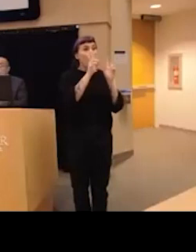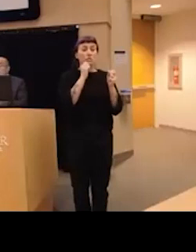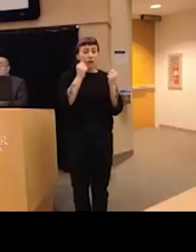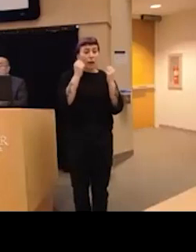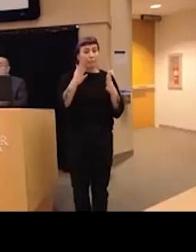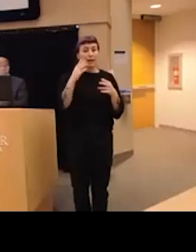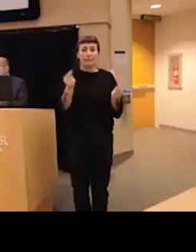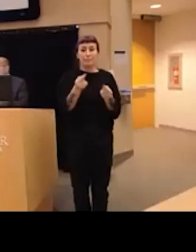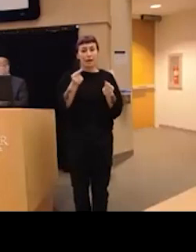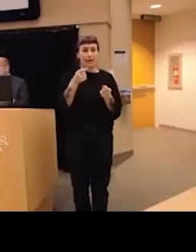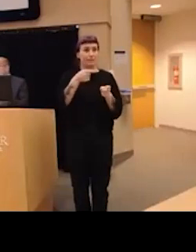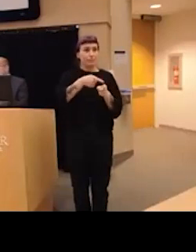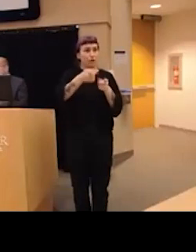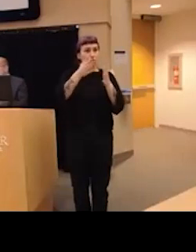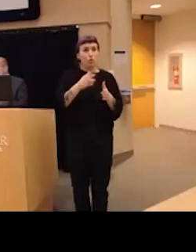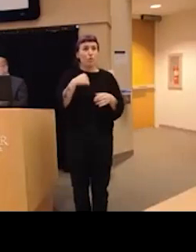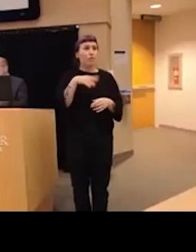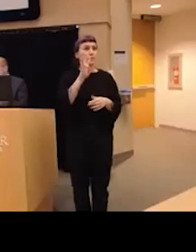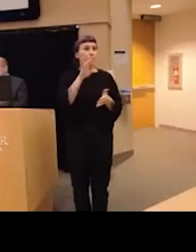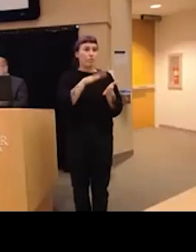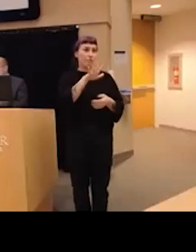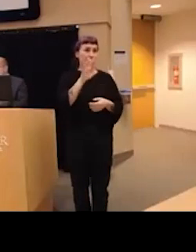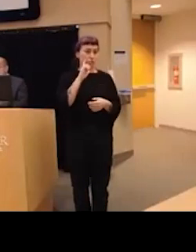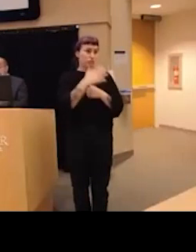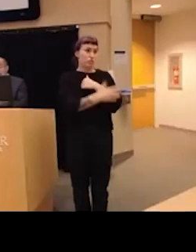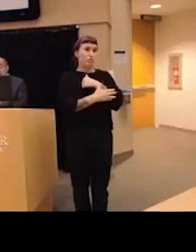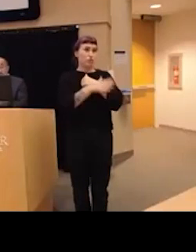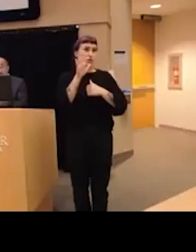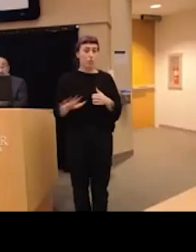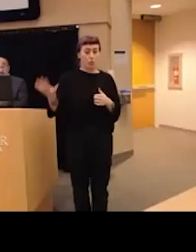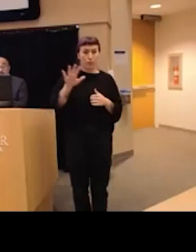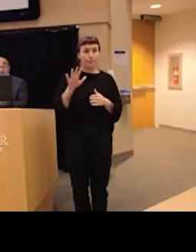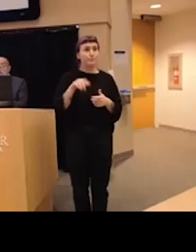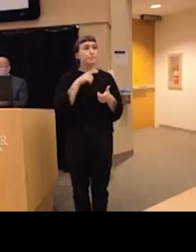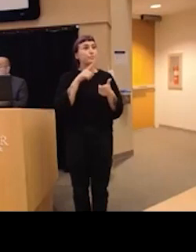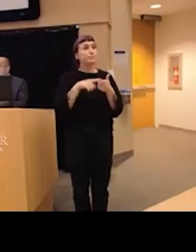no matter where you are there's only about 7,500 in the country as a whole but you have orthopedic